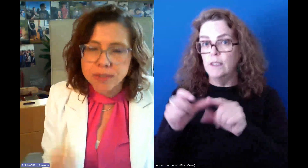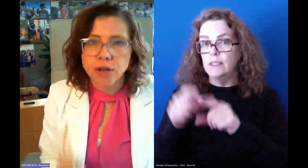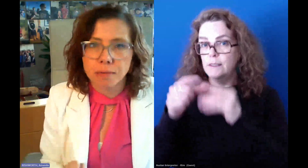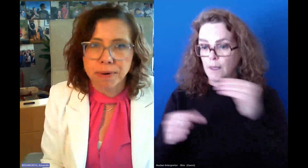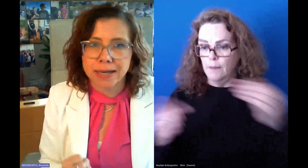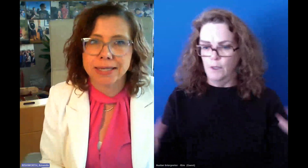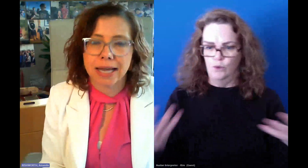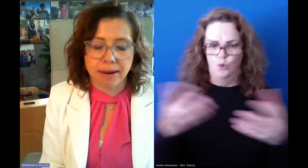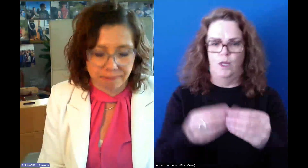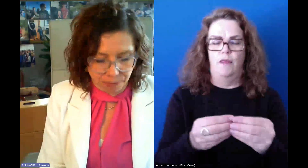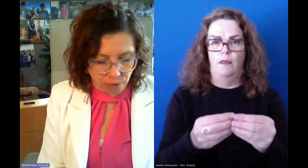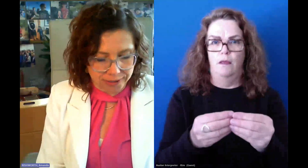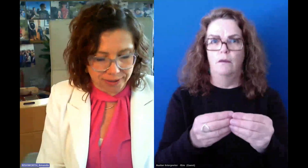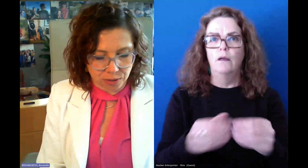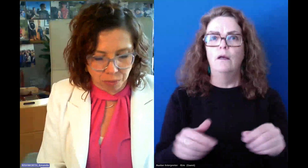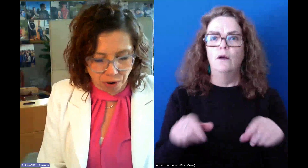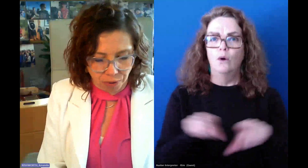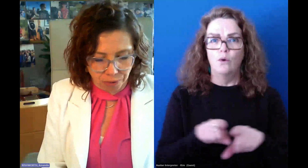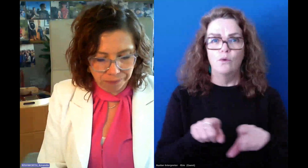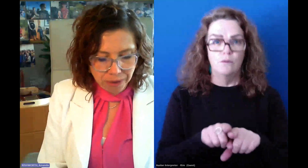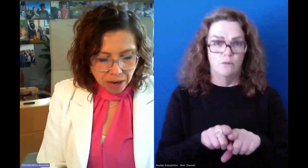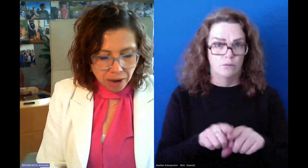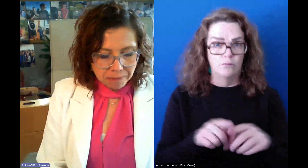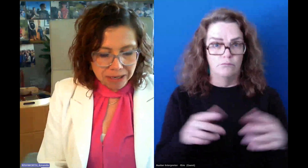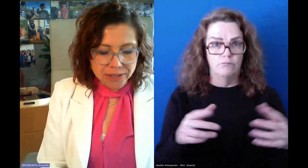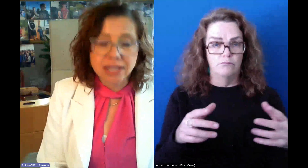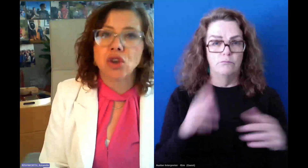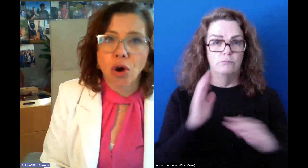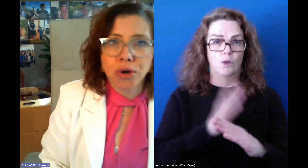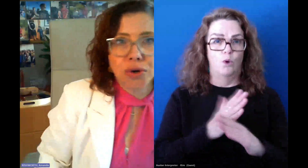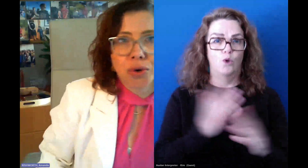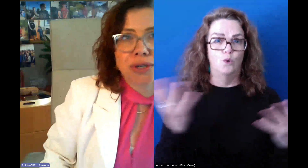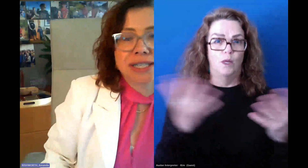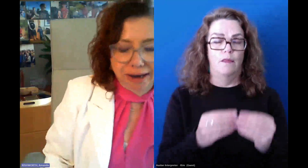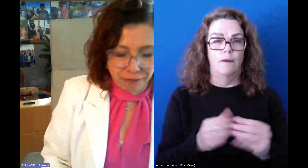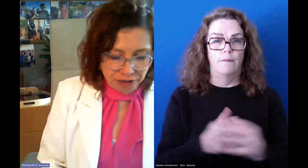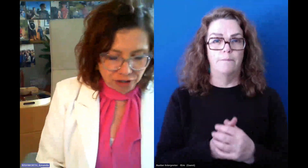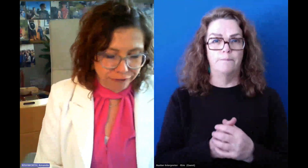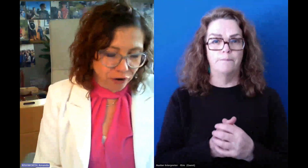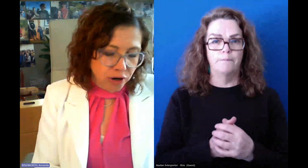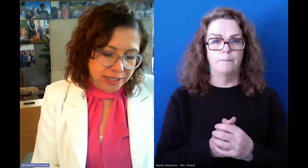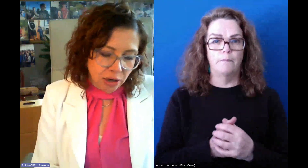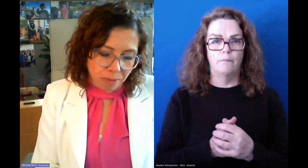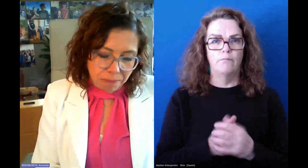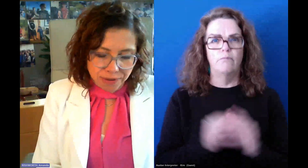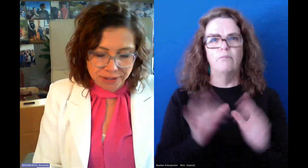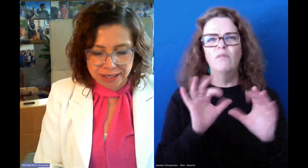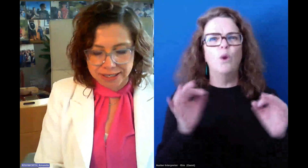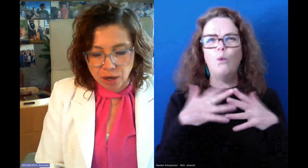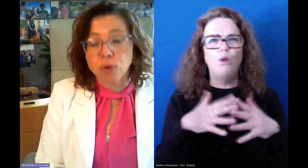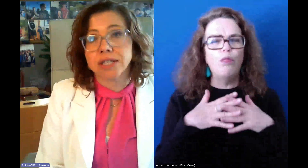also brings employers as well because it's no good if we're just focusing on boosting skills